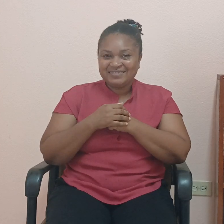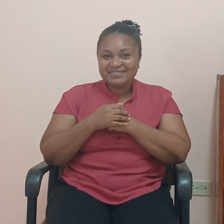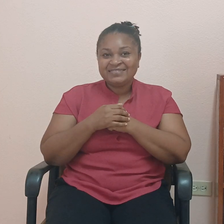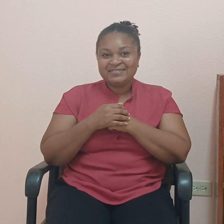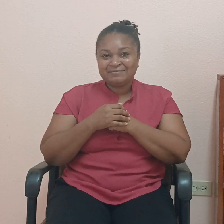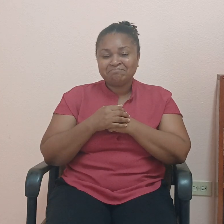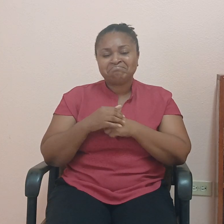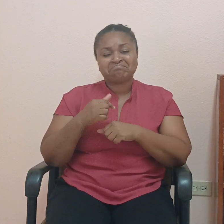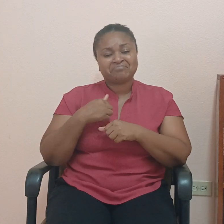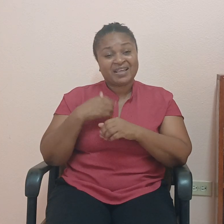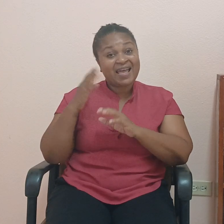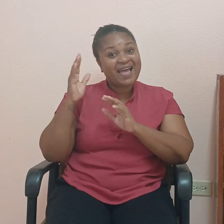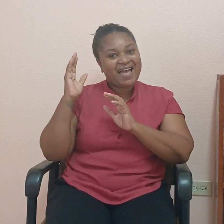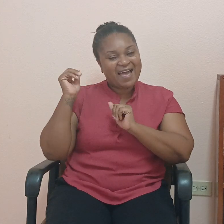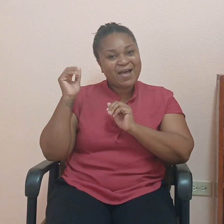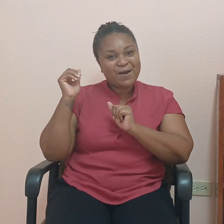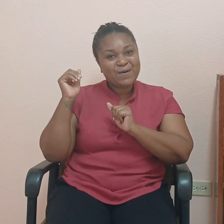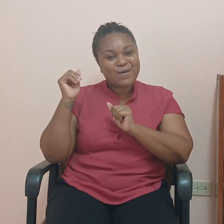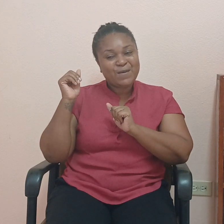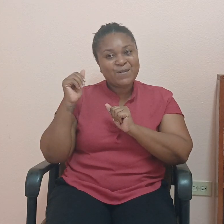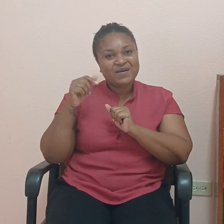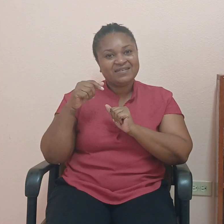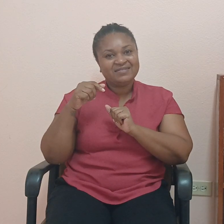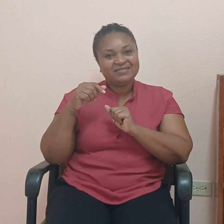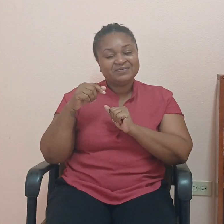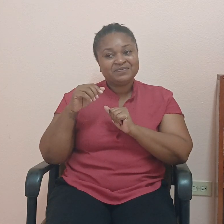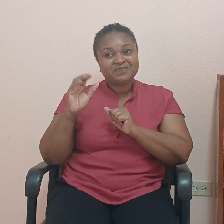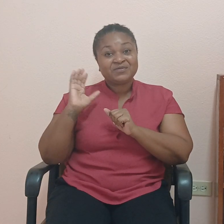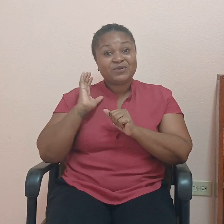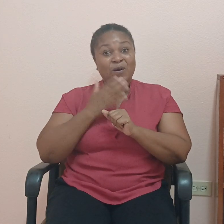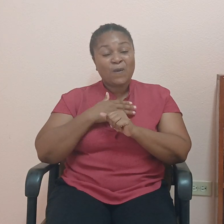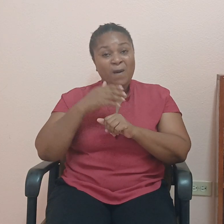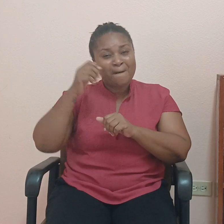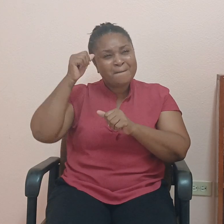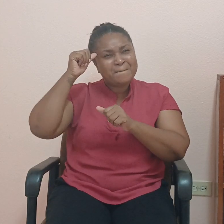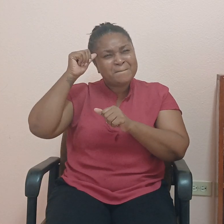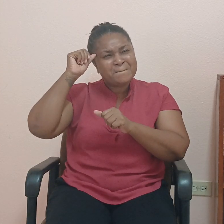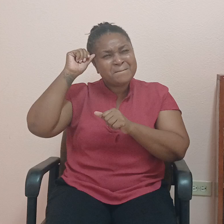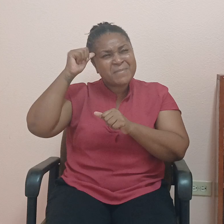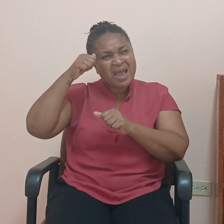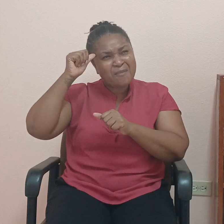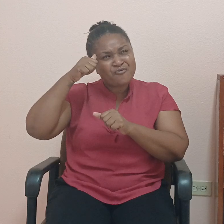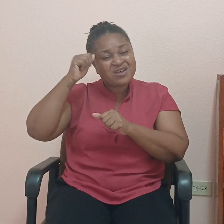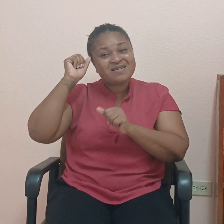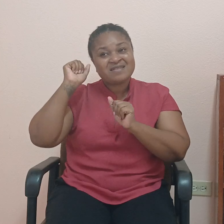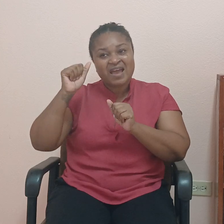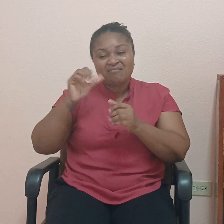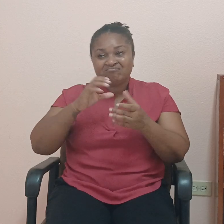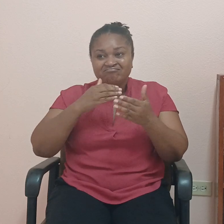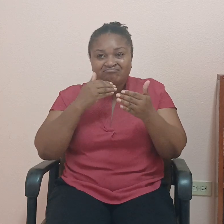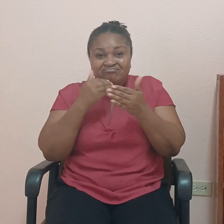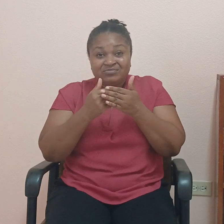I HOPE THIS WILL DRAW OUR MEMORIES CLOSER TO JESUS.